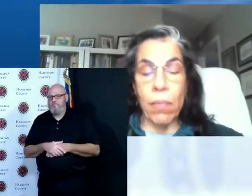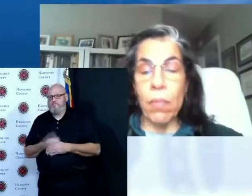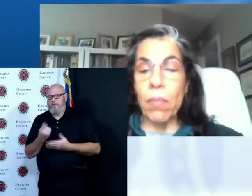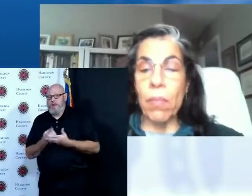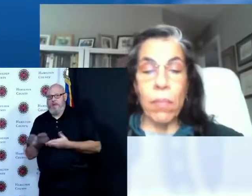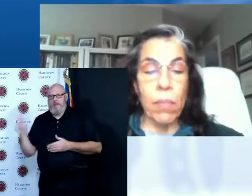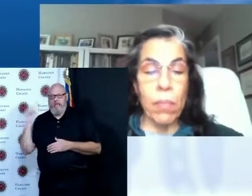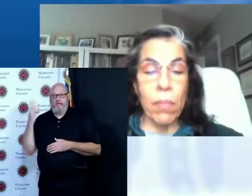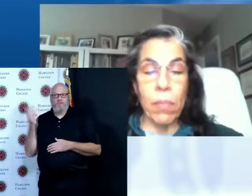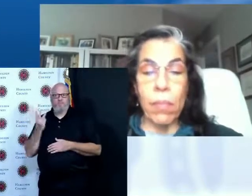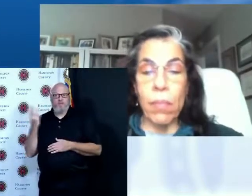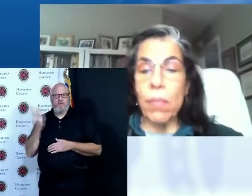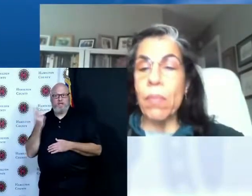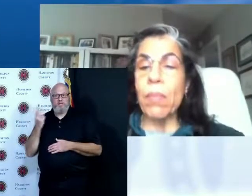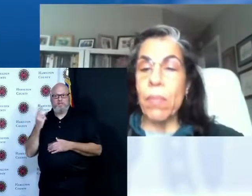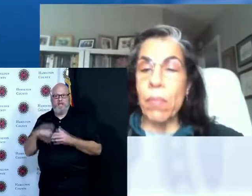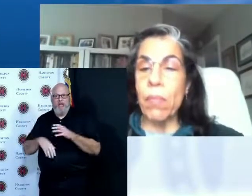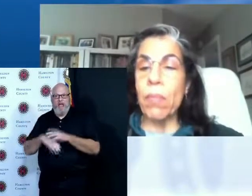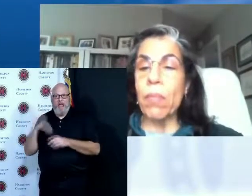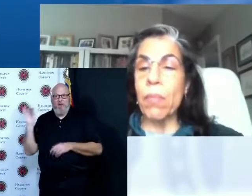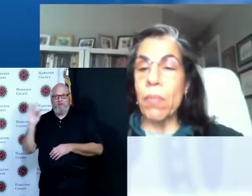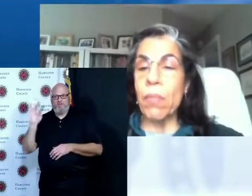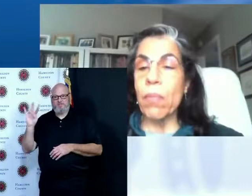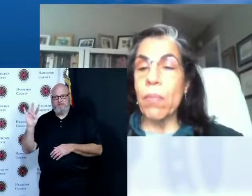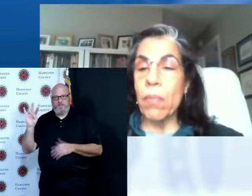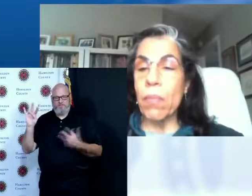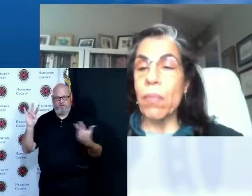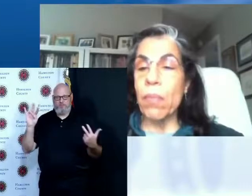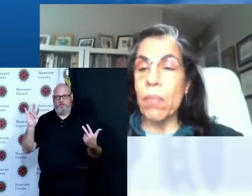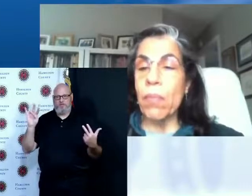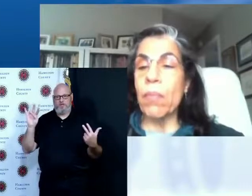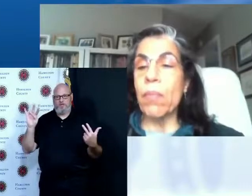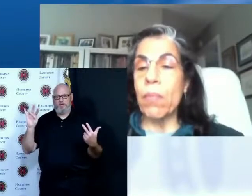high incidents of Covid which means we can't go all the way down to orange we're stuck at red